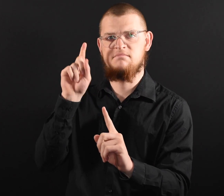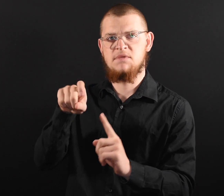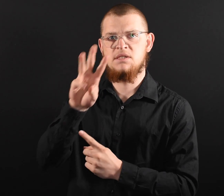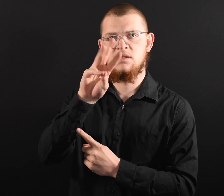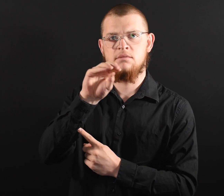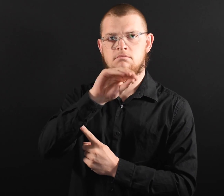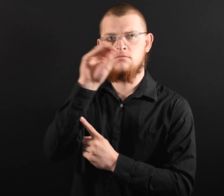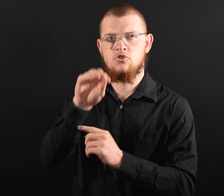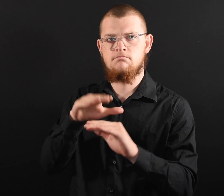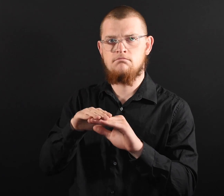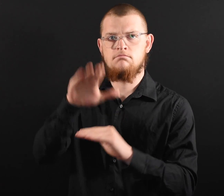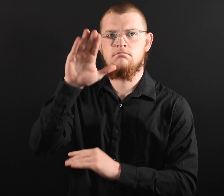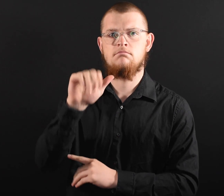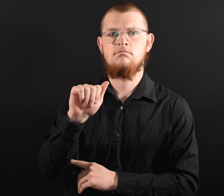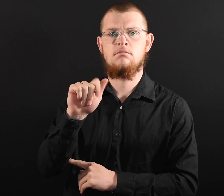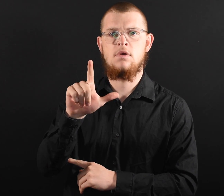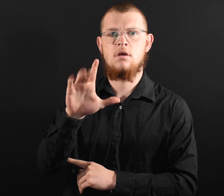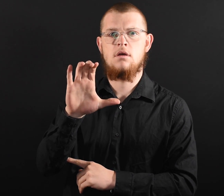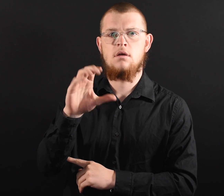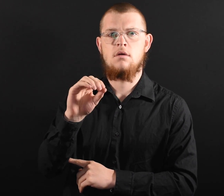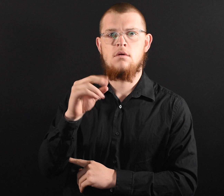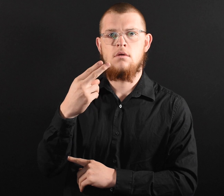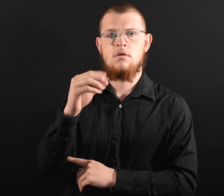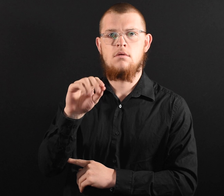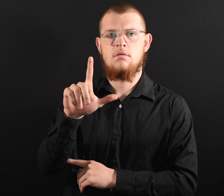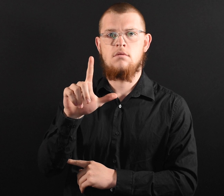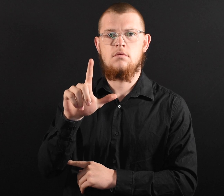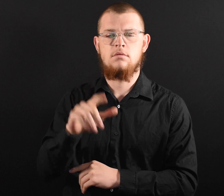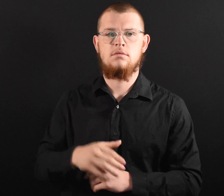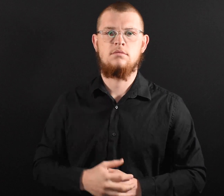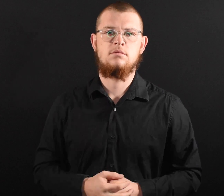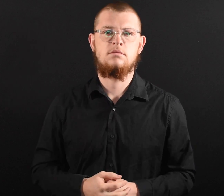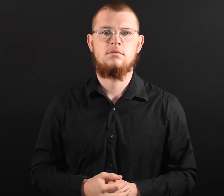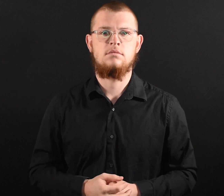provided, ensure it contains at least 60% alcohol. ●